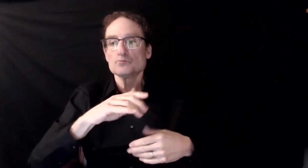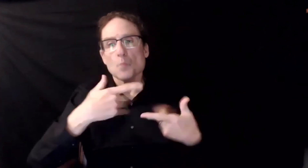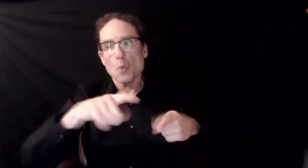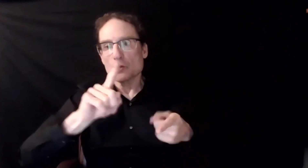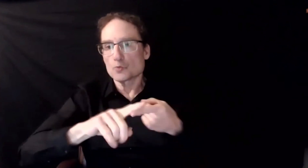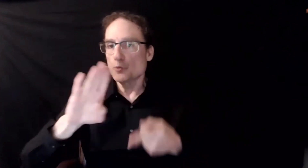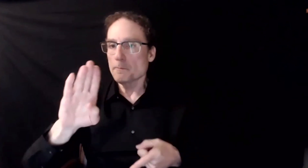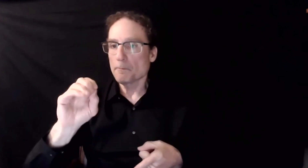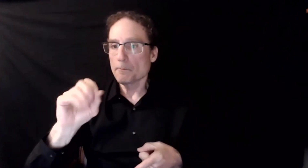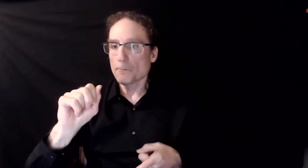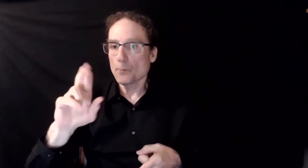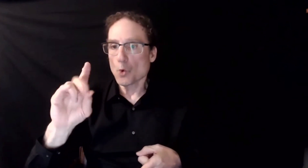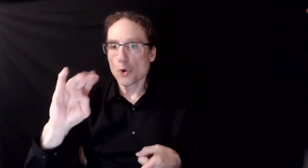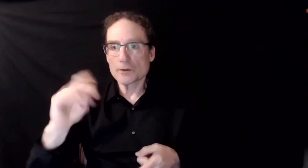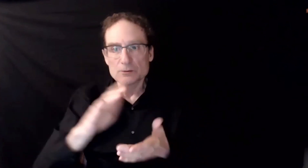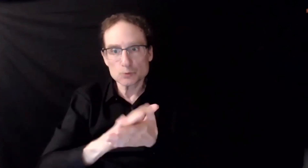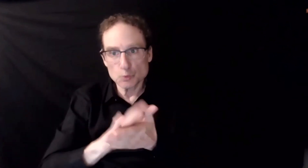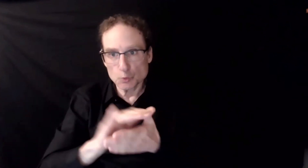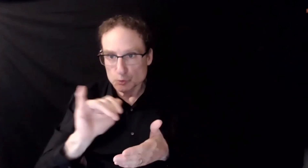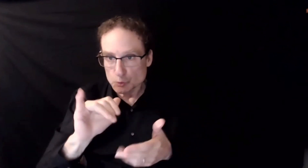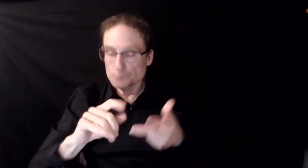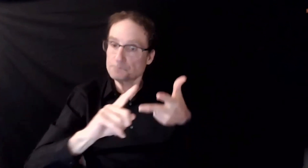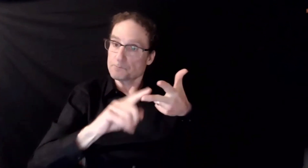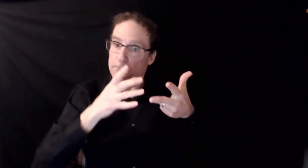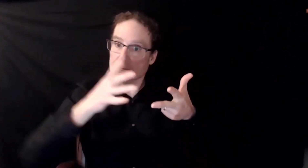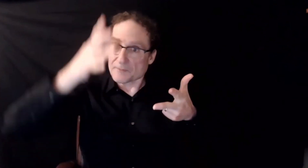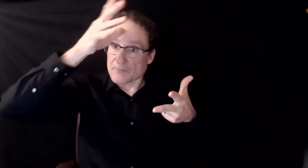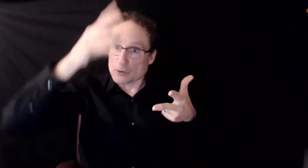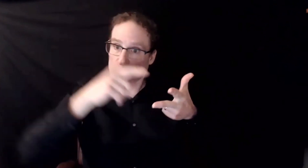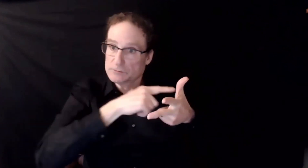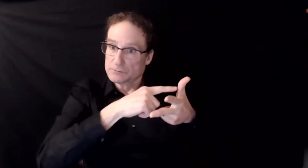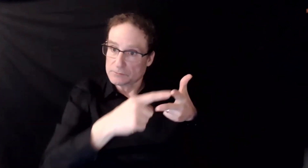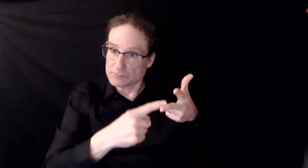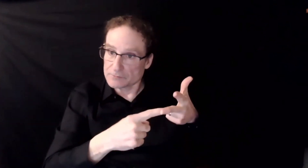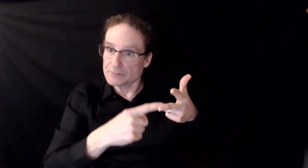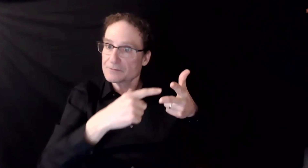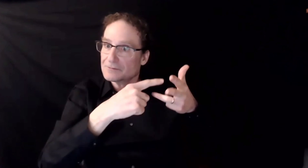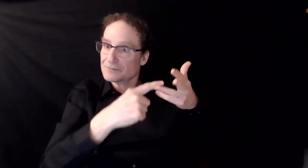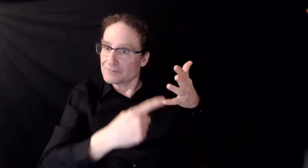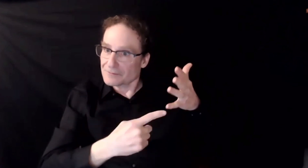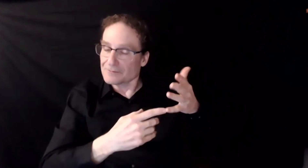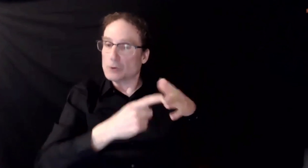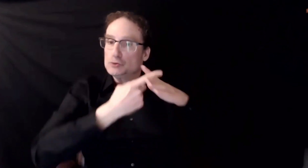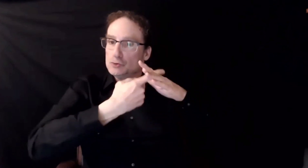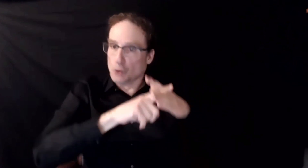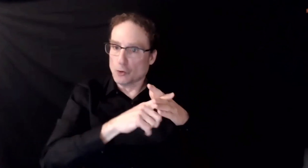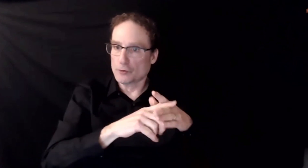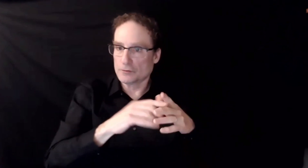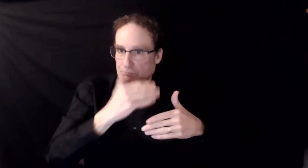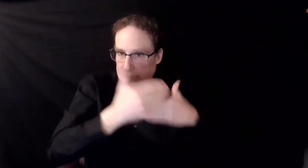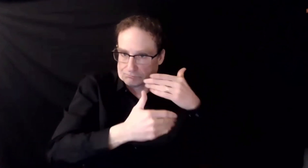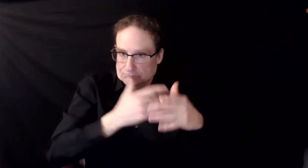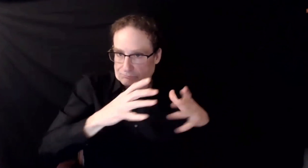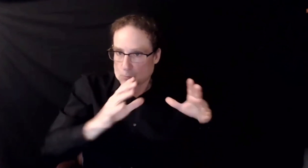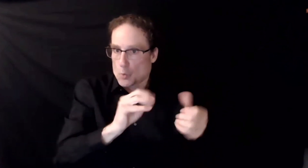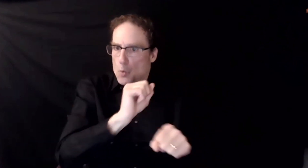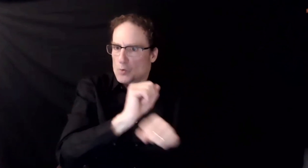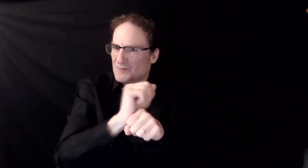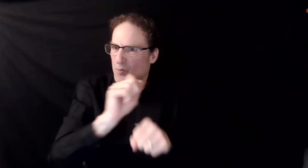And were working for those boarding or residential schools. And of course that list has expanded